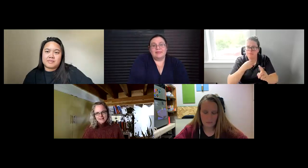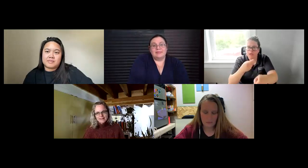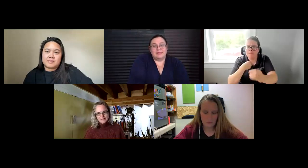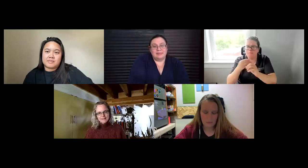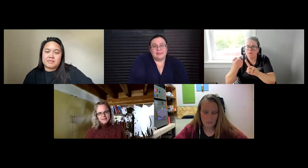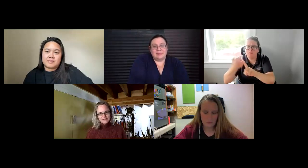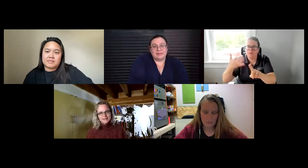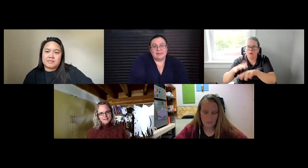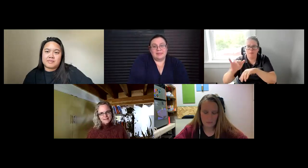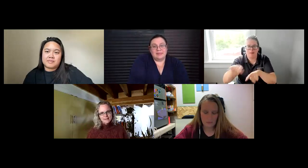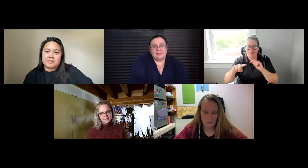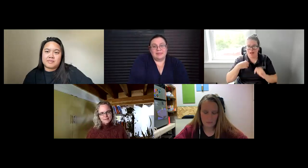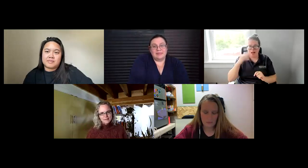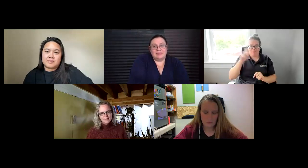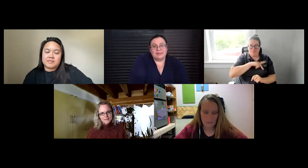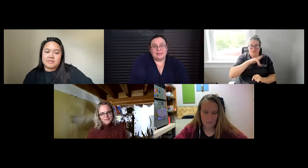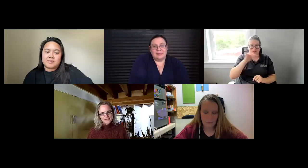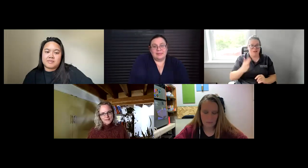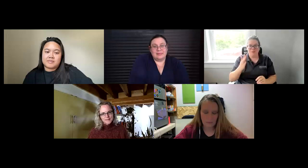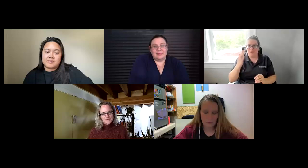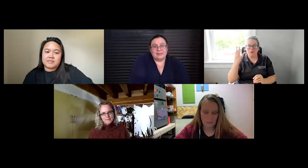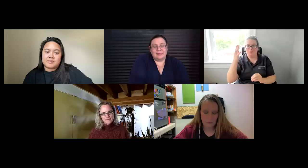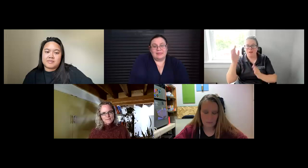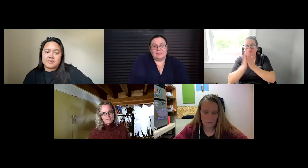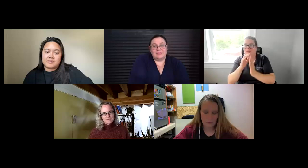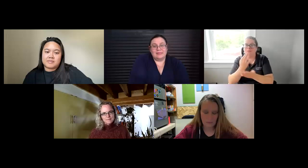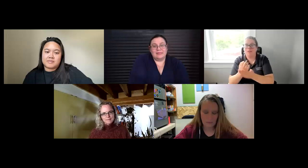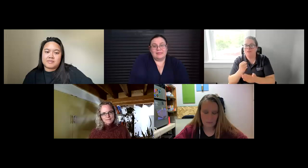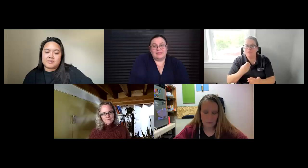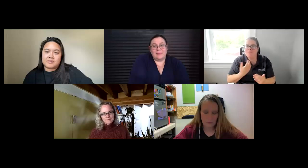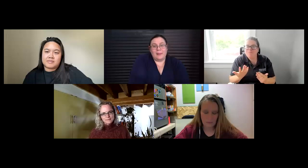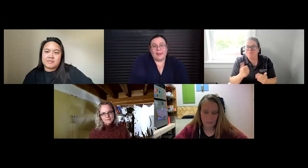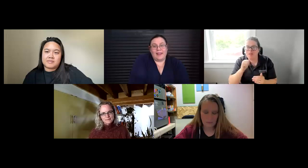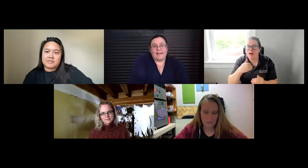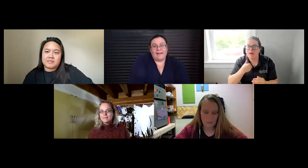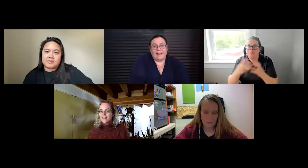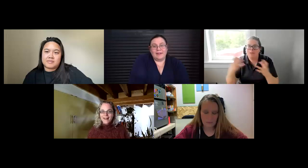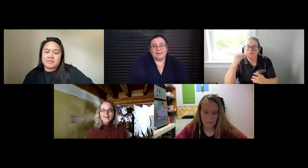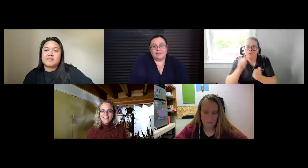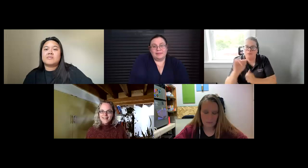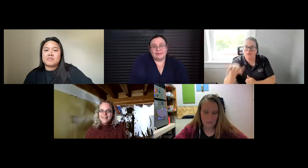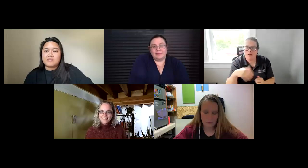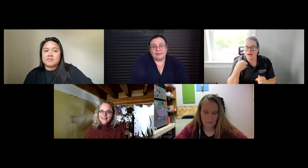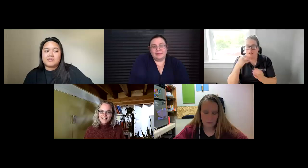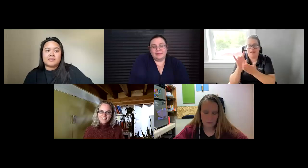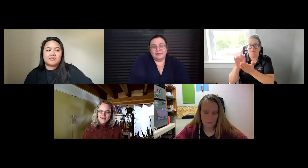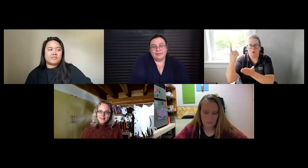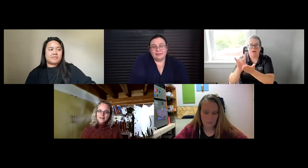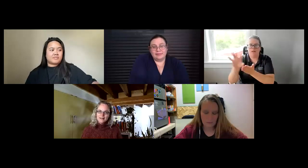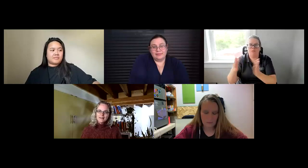have your tax information. But personally I have never actually reached out to somebody and asked for funding so I